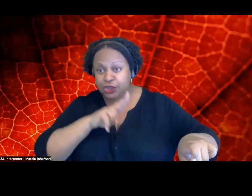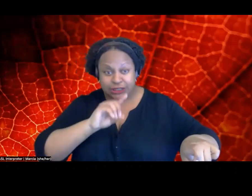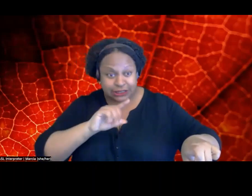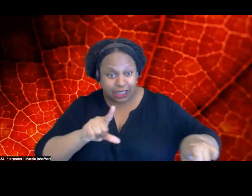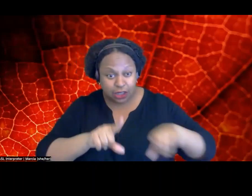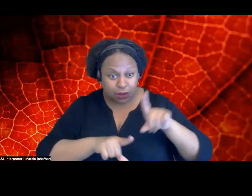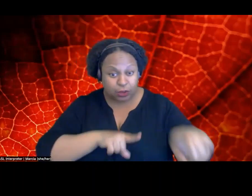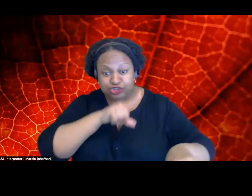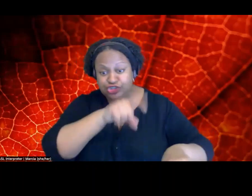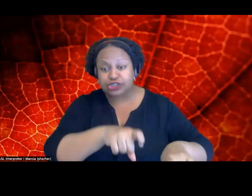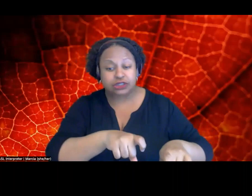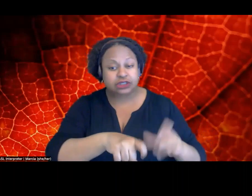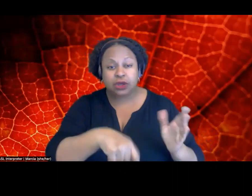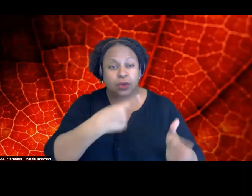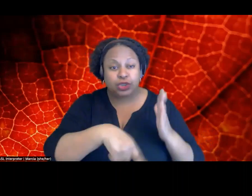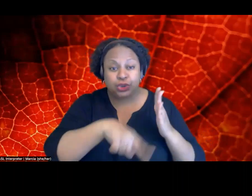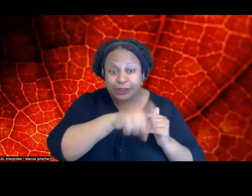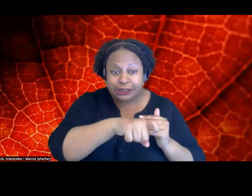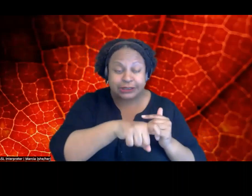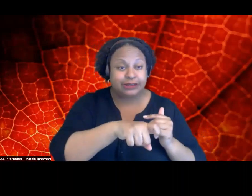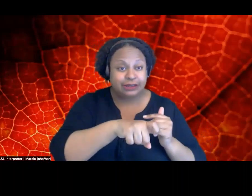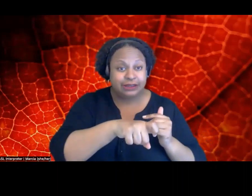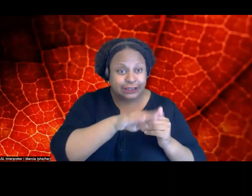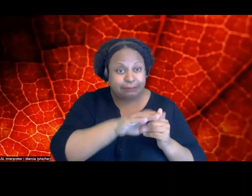What do you need to be successful?